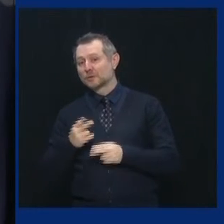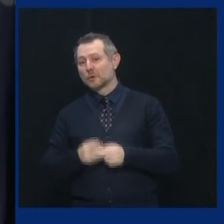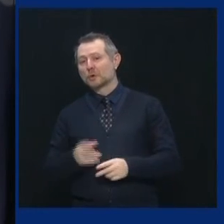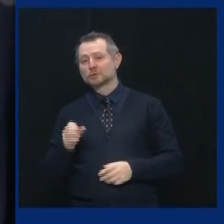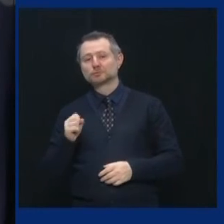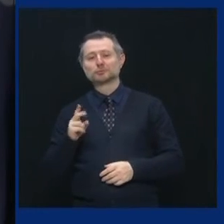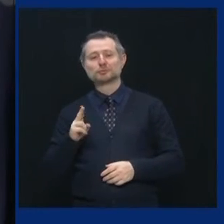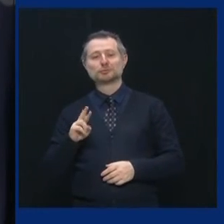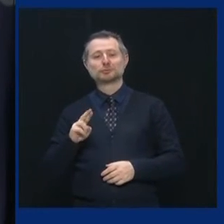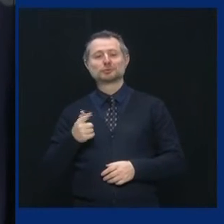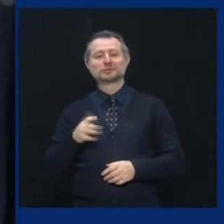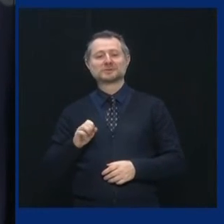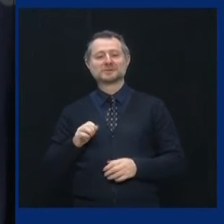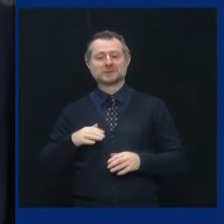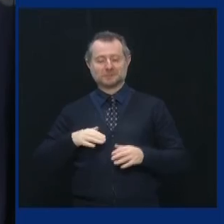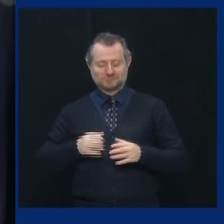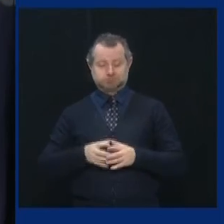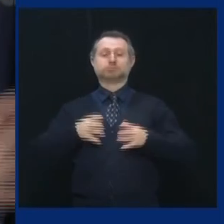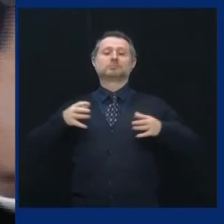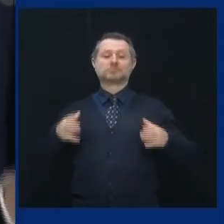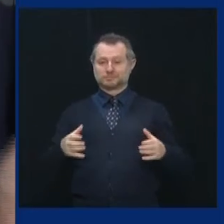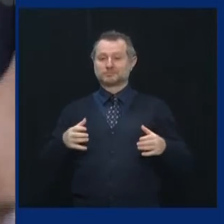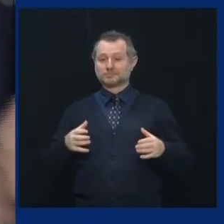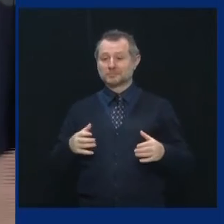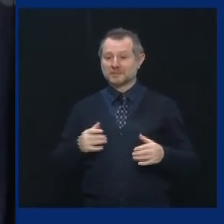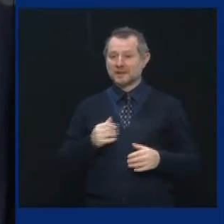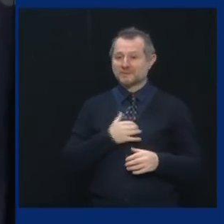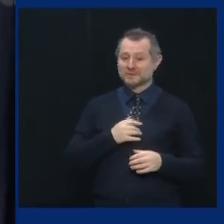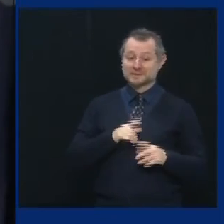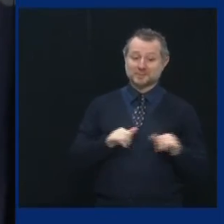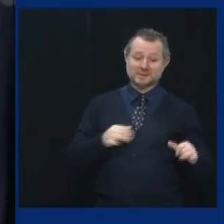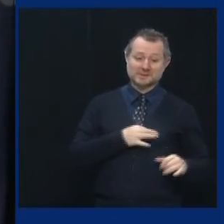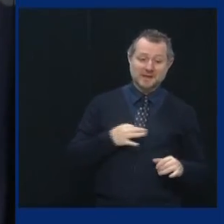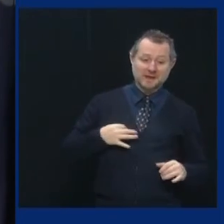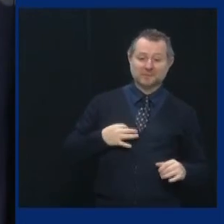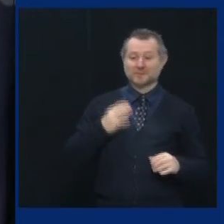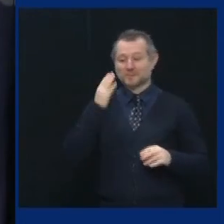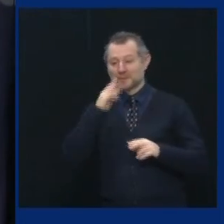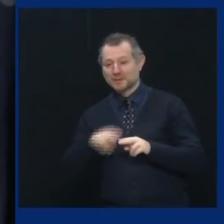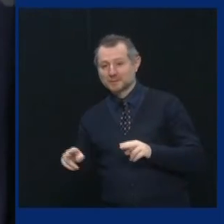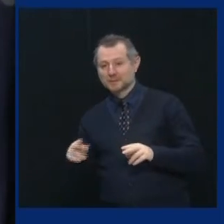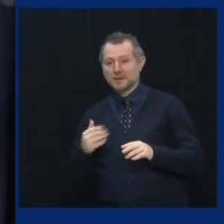YOUR ABILITY TO SURGE AND ADD,